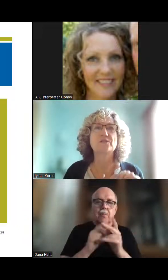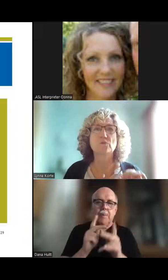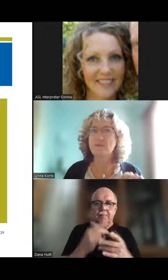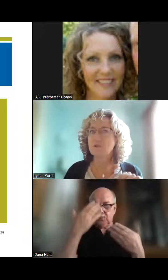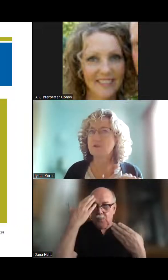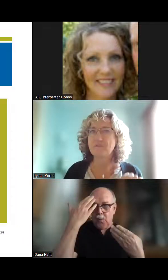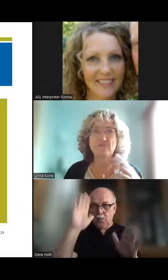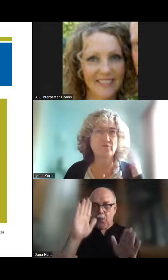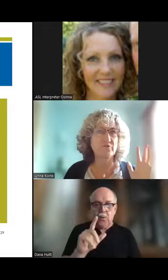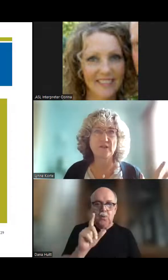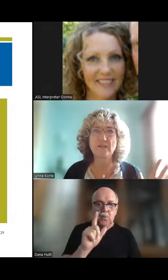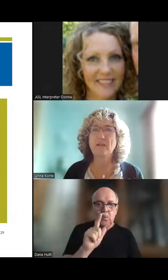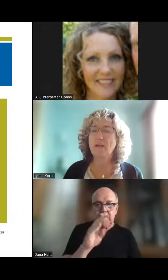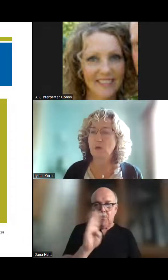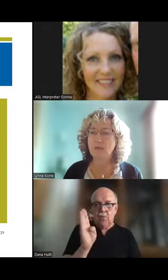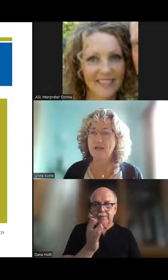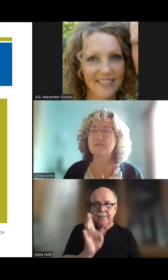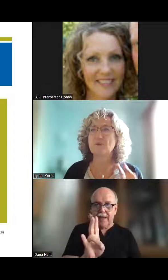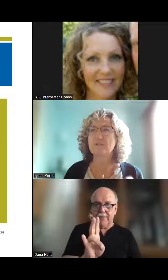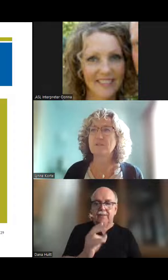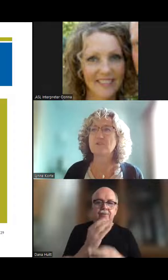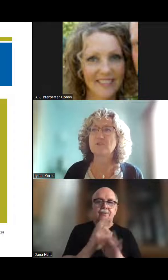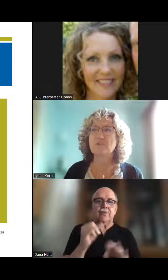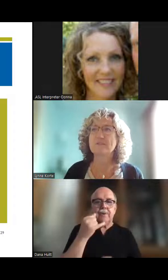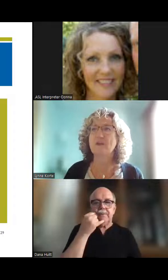who need care say that they don't want to be a burden on their love